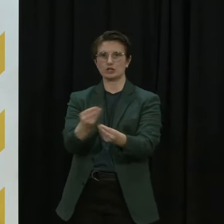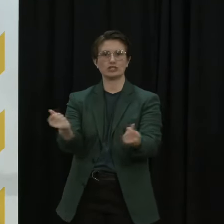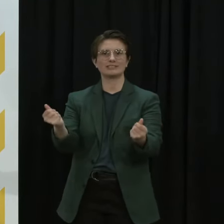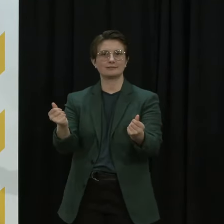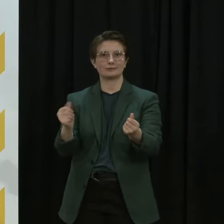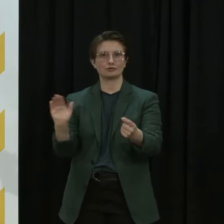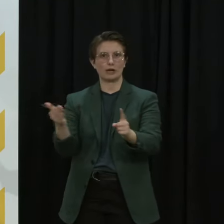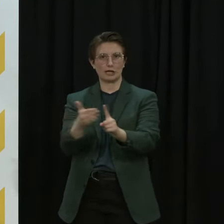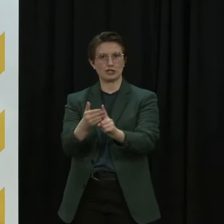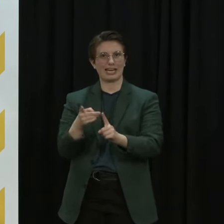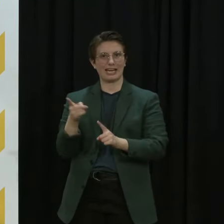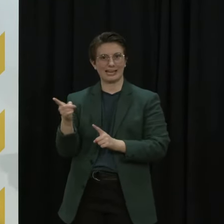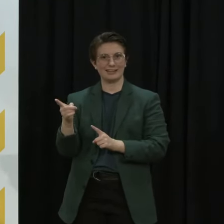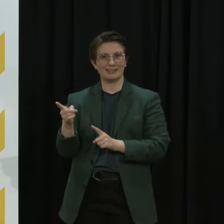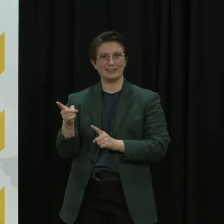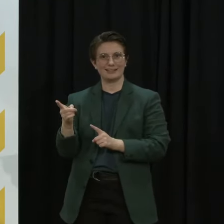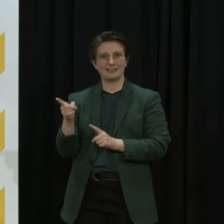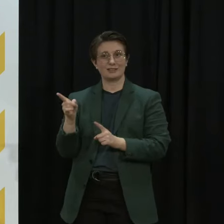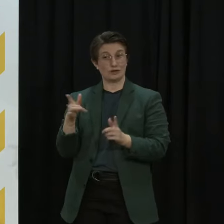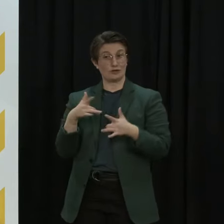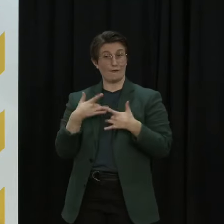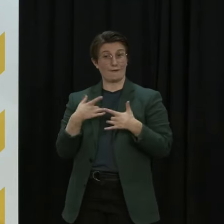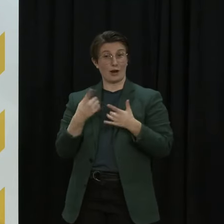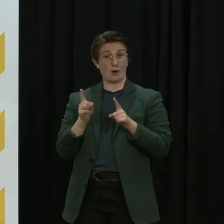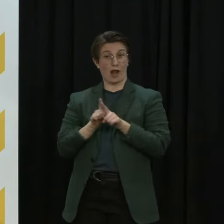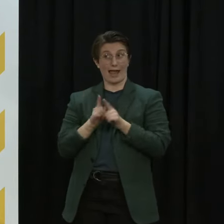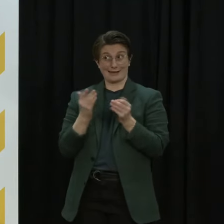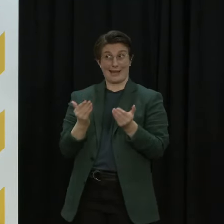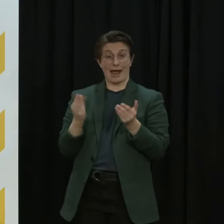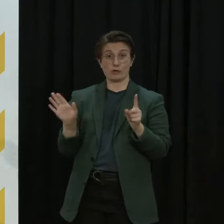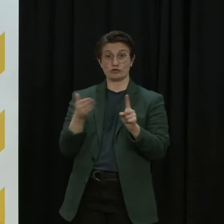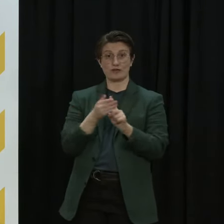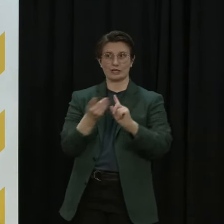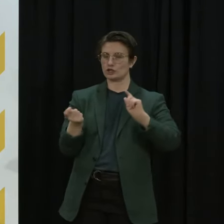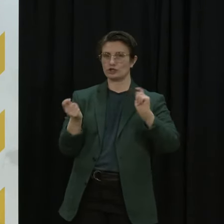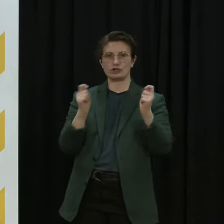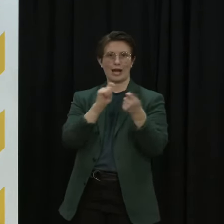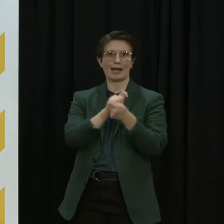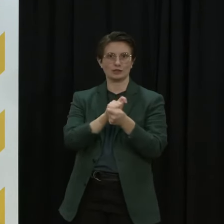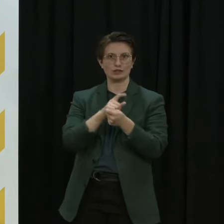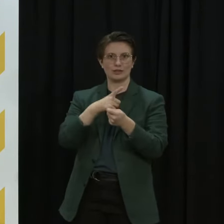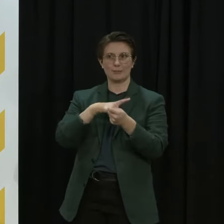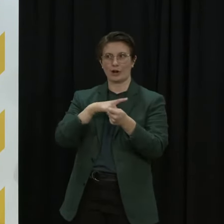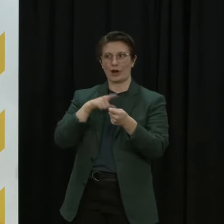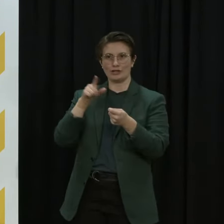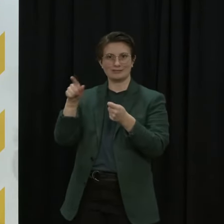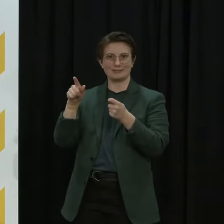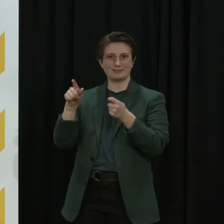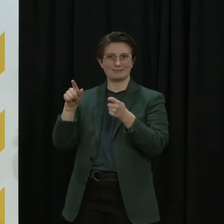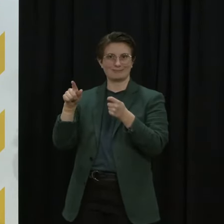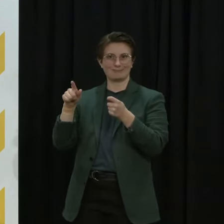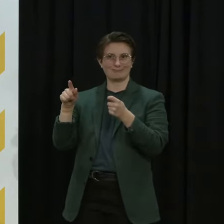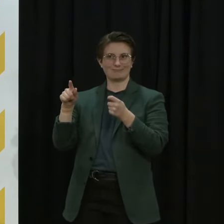can you shed some light on conflicting